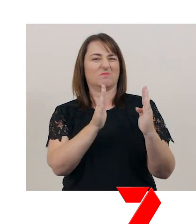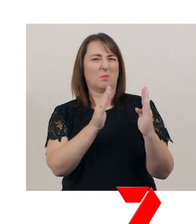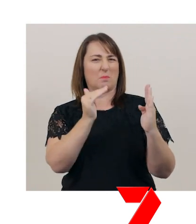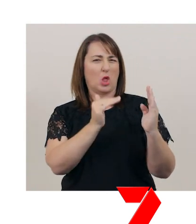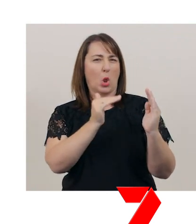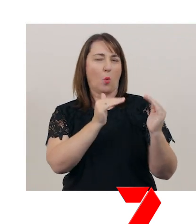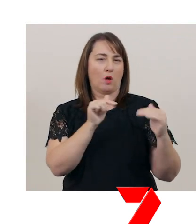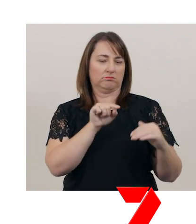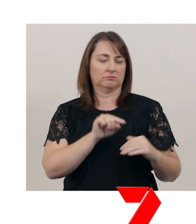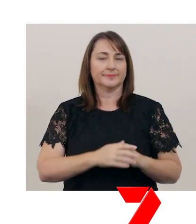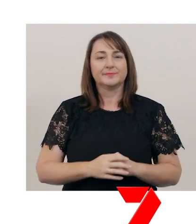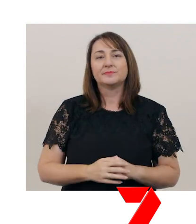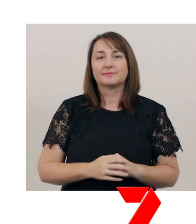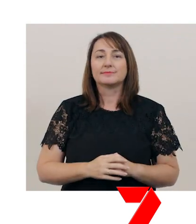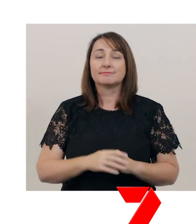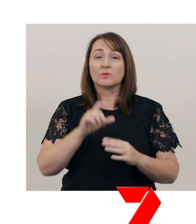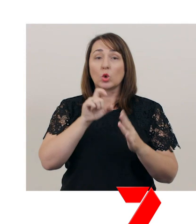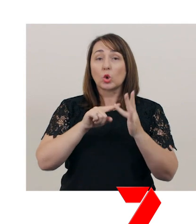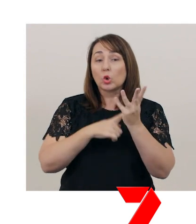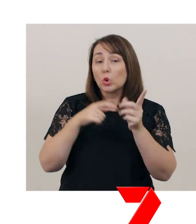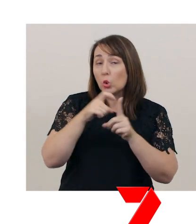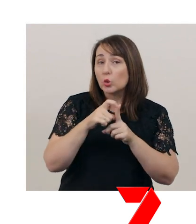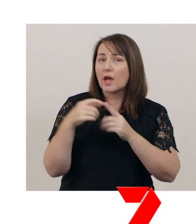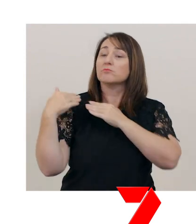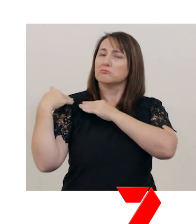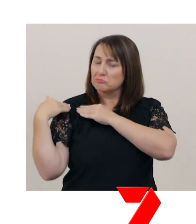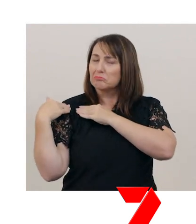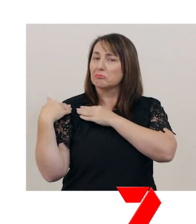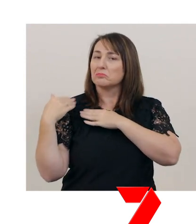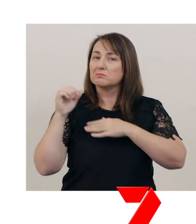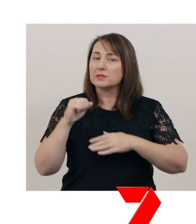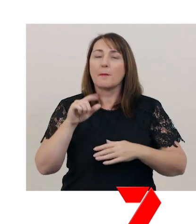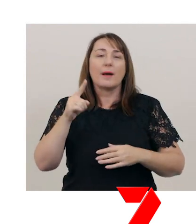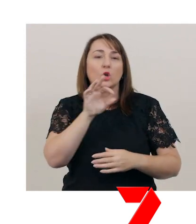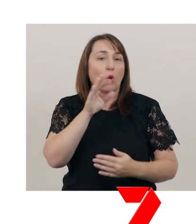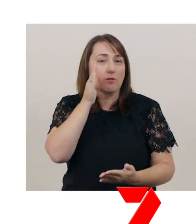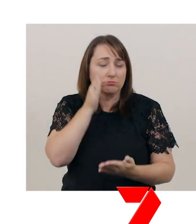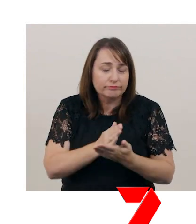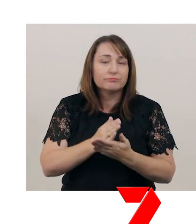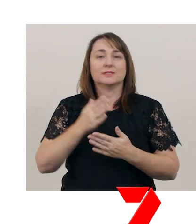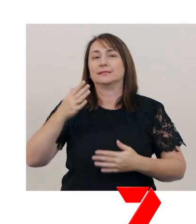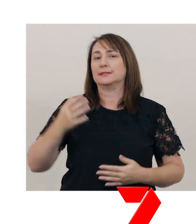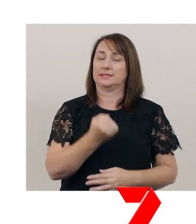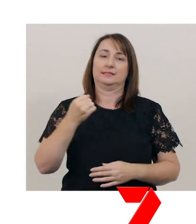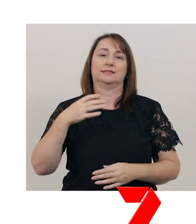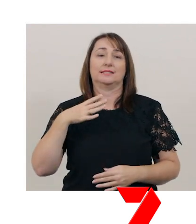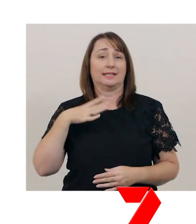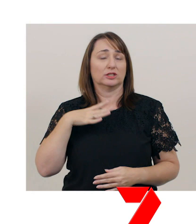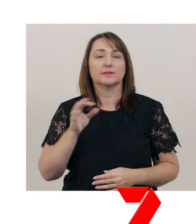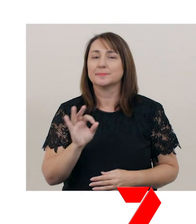The word 'could' relates to an obligation, but it means that something is not absolutely necessary and that we must do it.